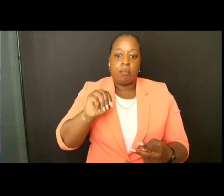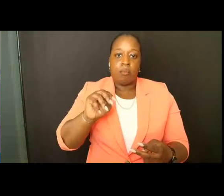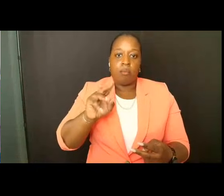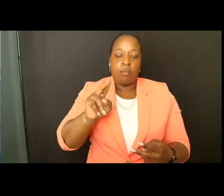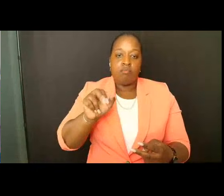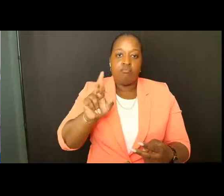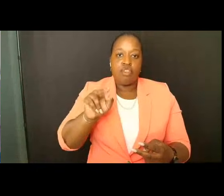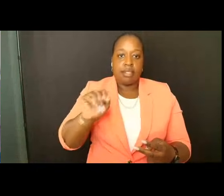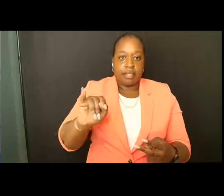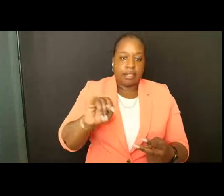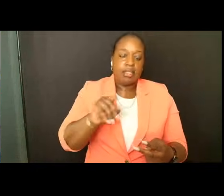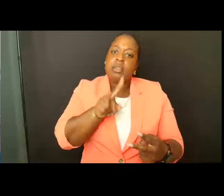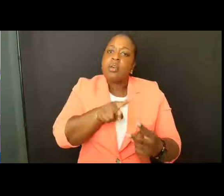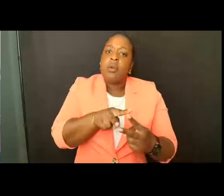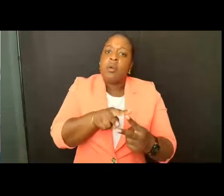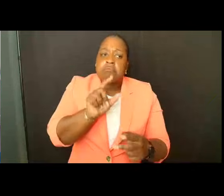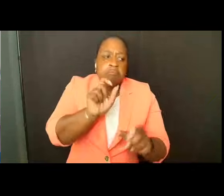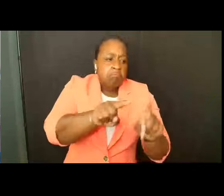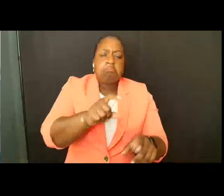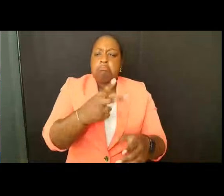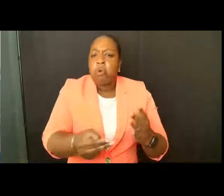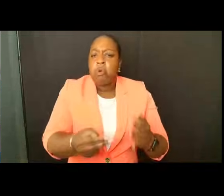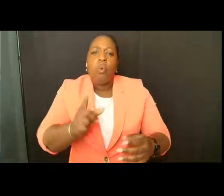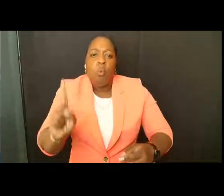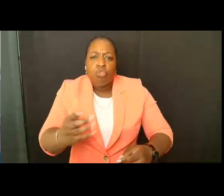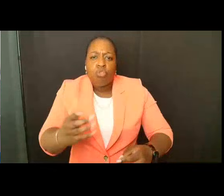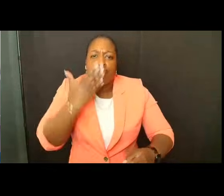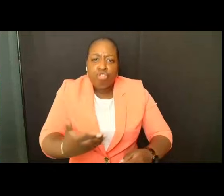Because, you know, obviously, if their doctor knows, that's great. But it may